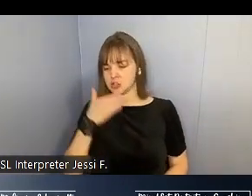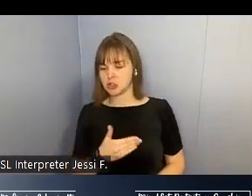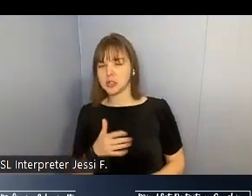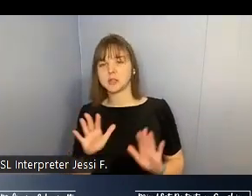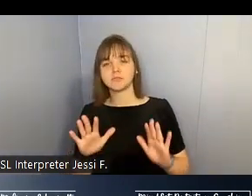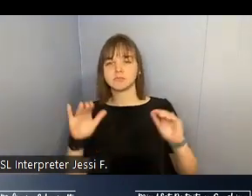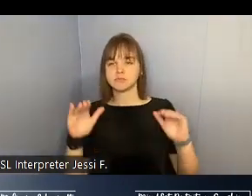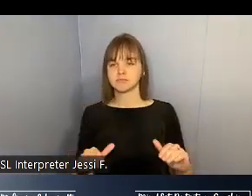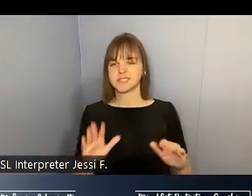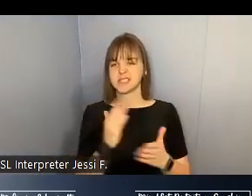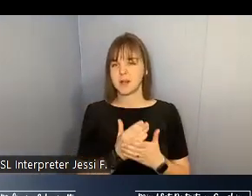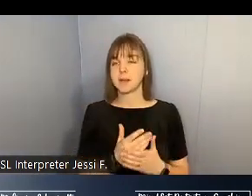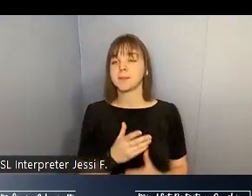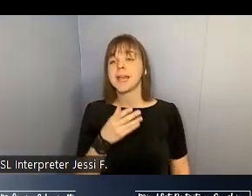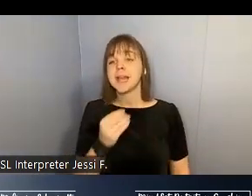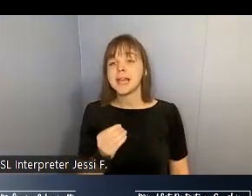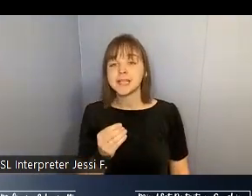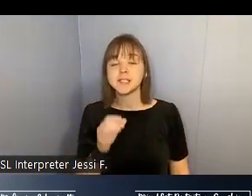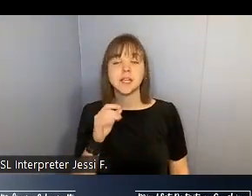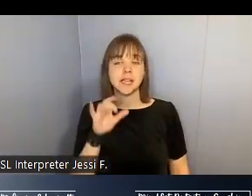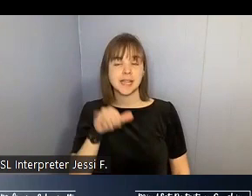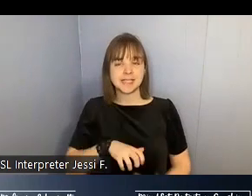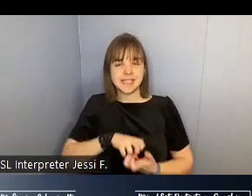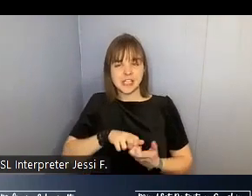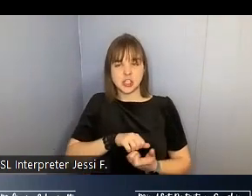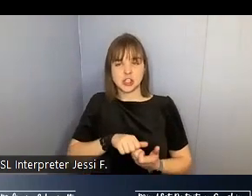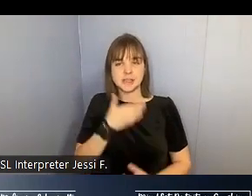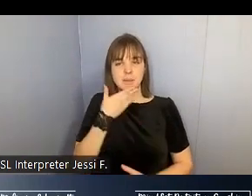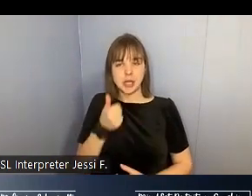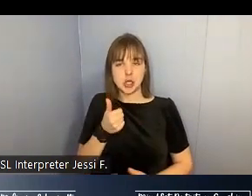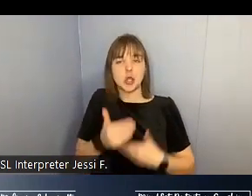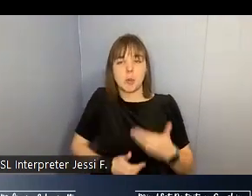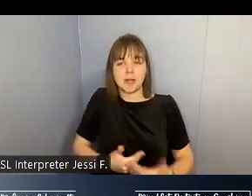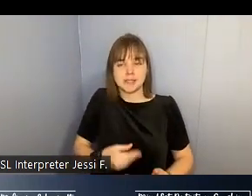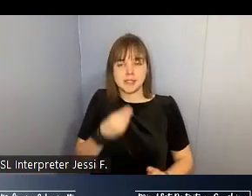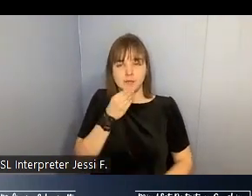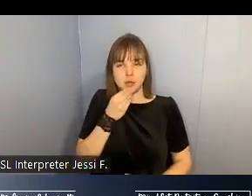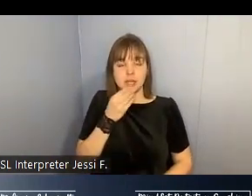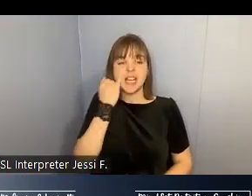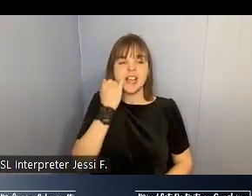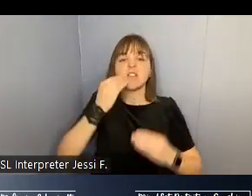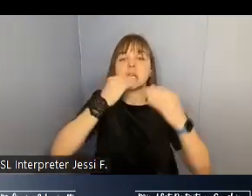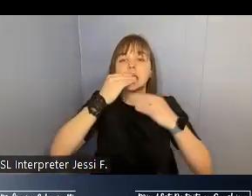So if you're not chewing your food well and you're eating really fast, it's got to hit your stomach. It's got to hit your small intestine.